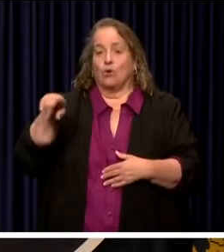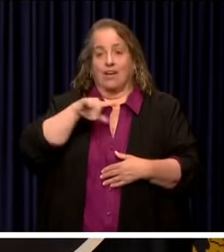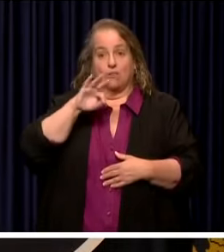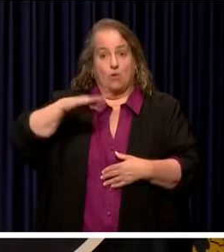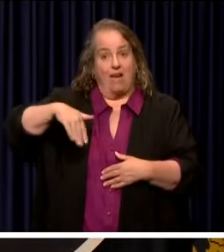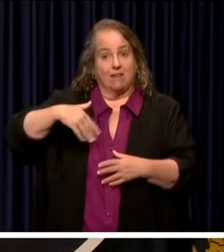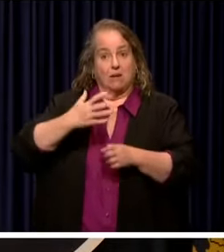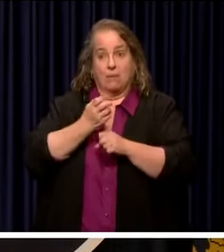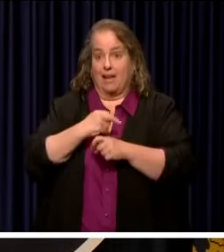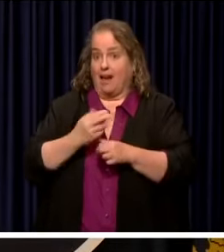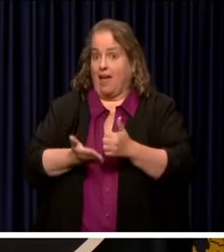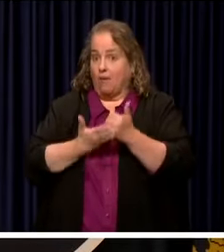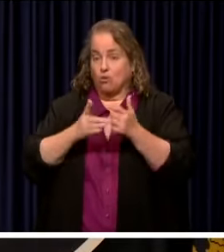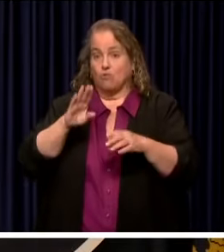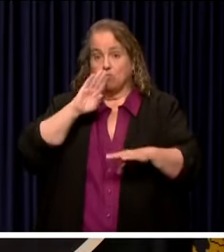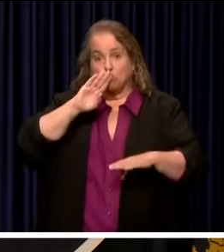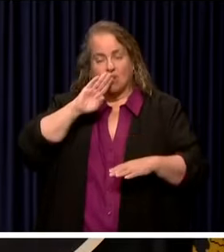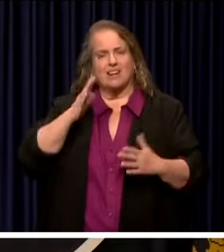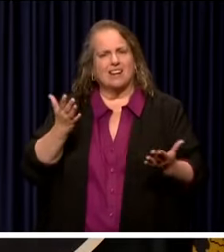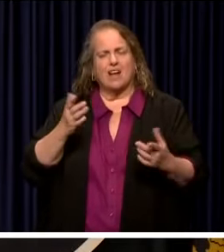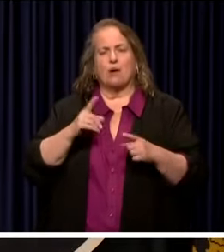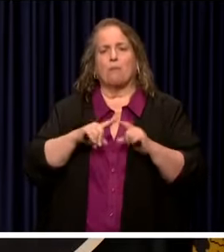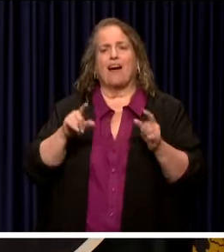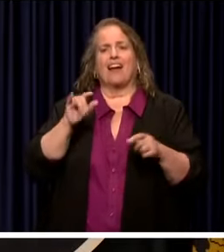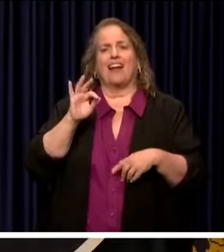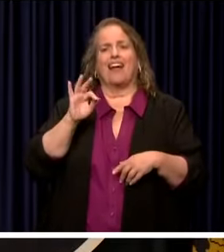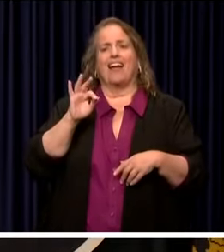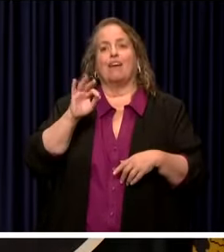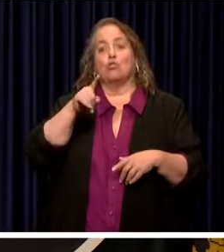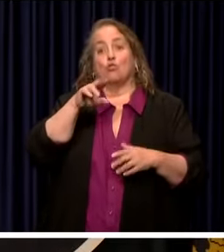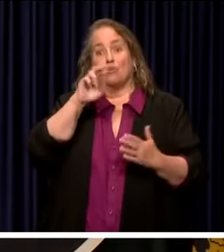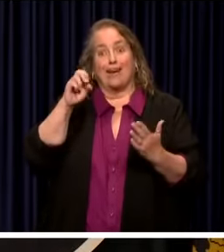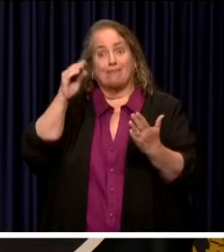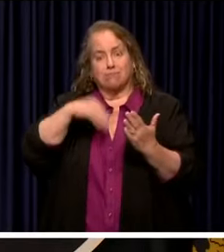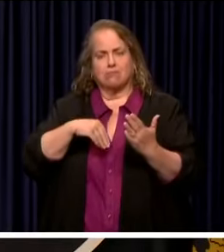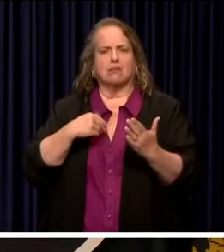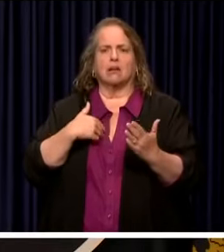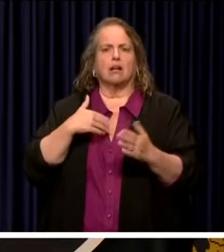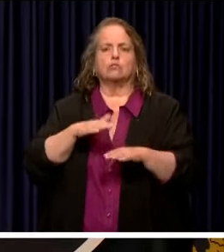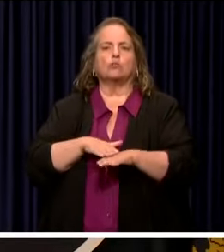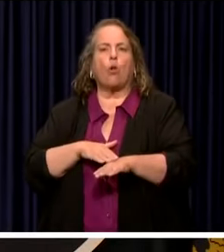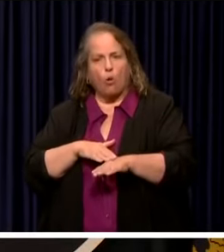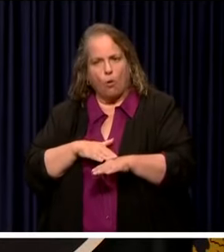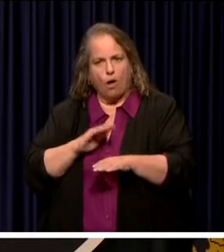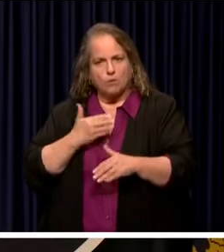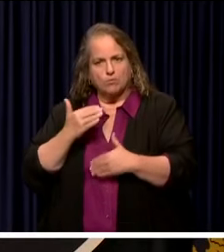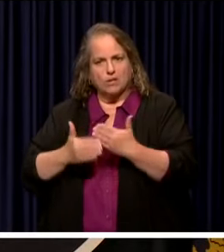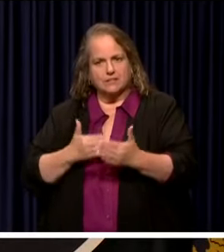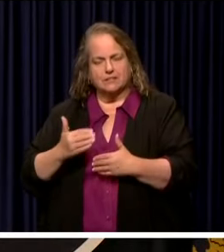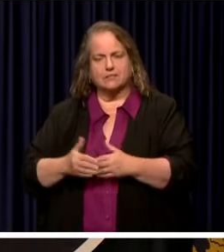LOOKING AT. SO THE INCREASE IN TESTING CAPACITY IS A GOOD THING.